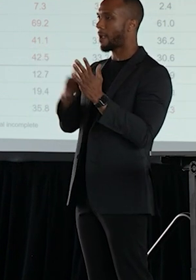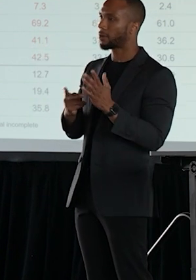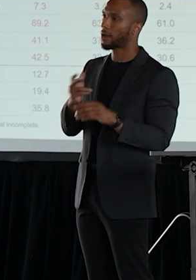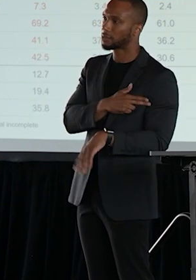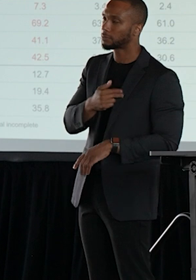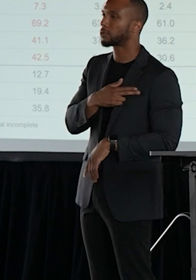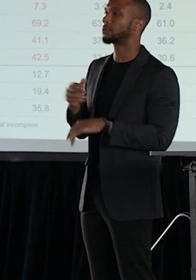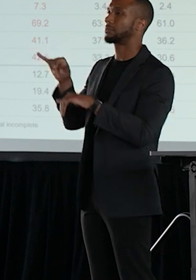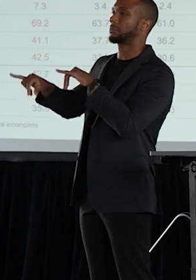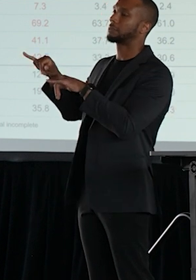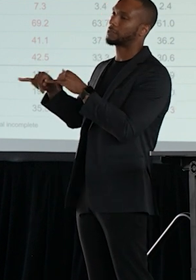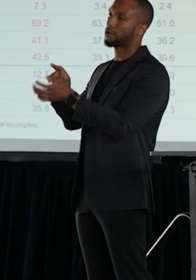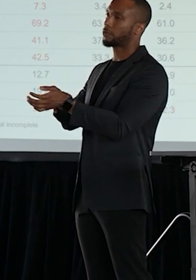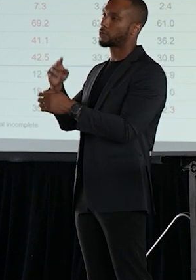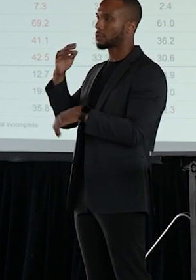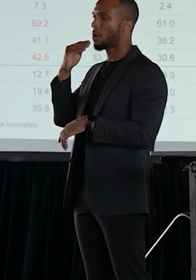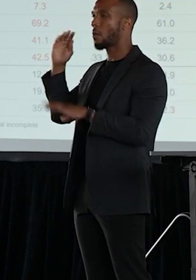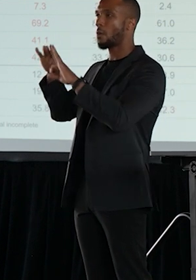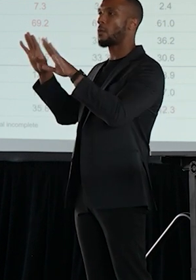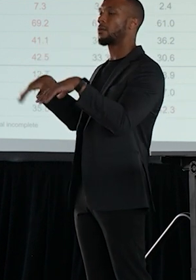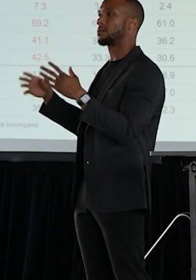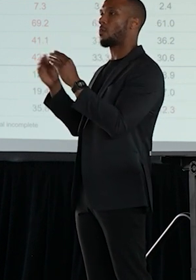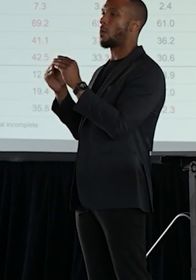nursing home, definitely is more prominent, more prevalent in the